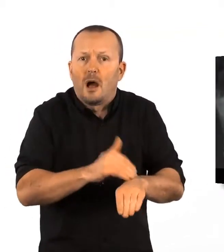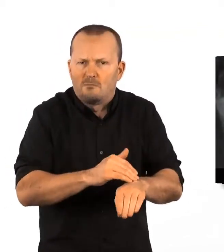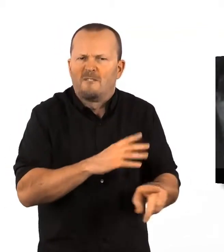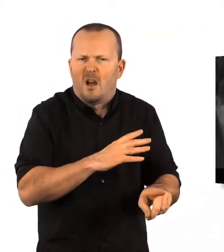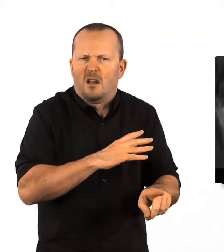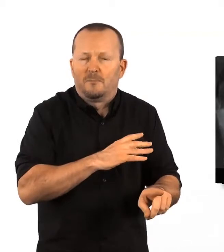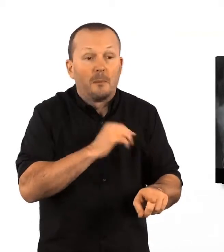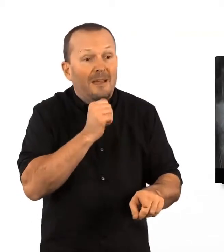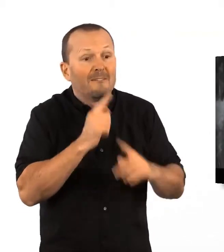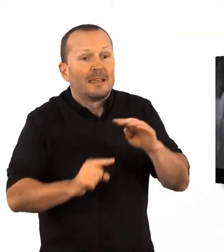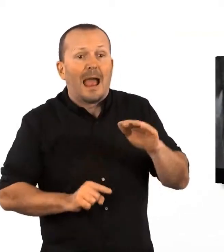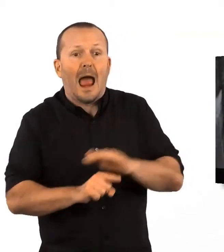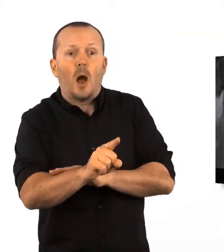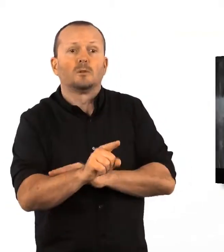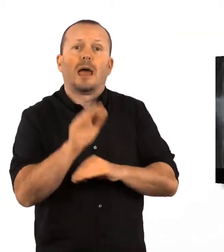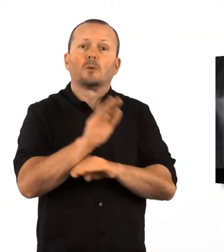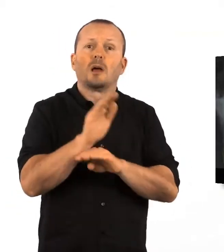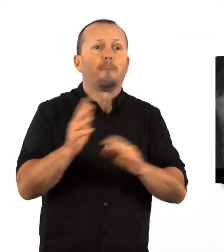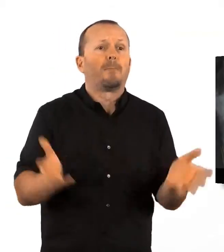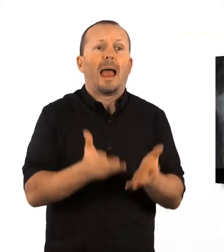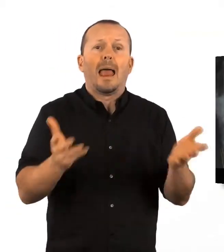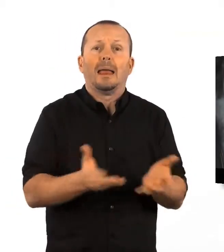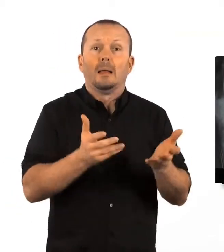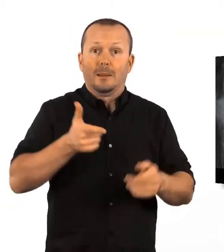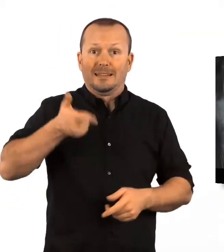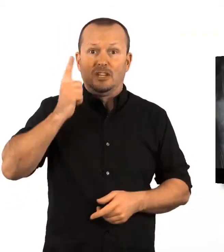But if he’s outside playing and the teacher’s still got the FM system on, if she’s having